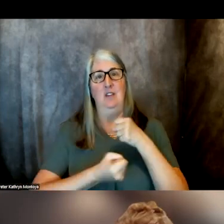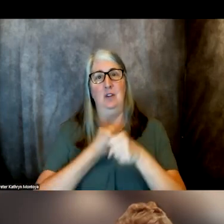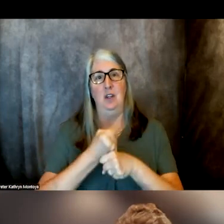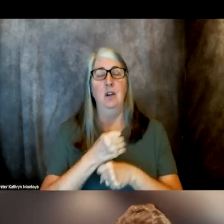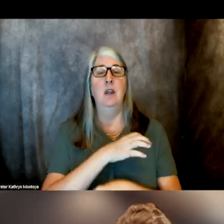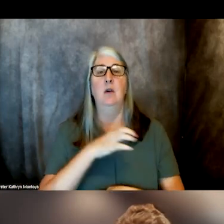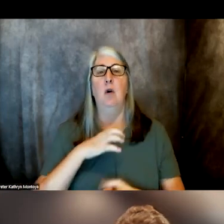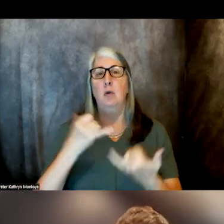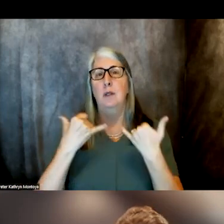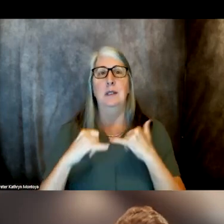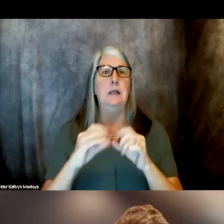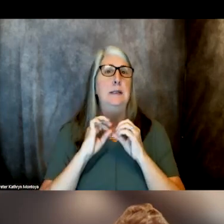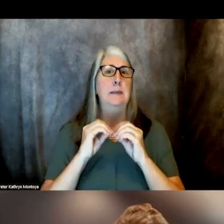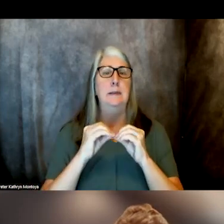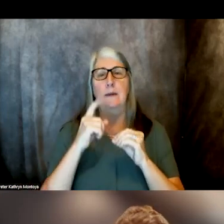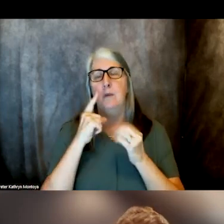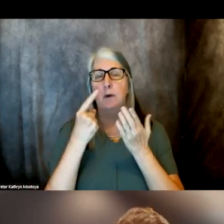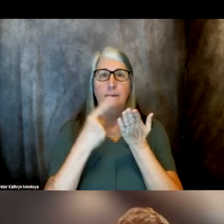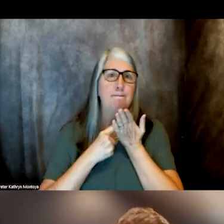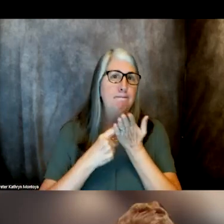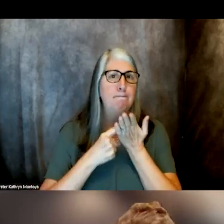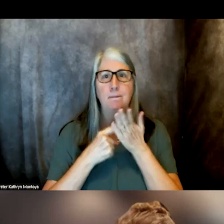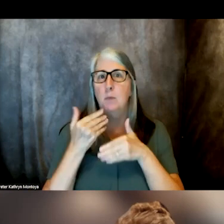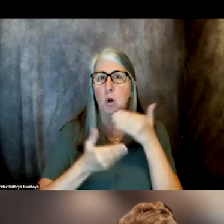WORKING TO MAKE PROGRESS AND MAKE AGREEMENT ON REAUTHORIZING